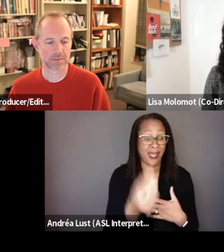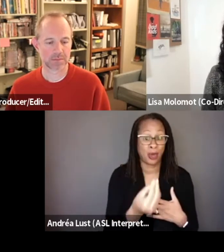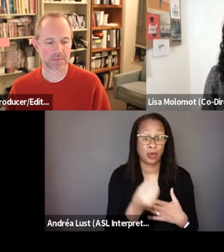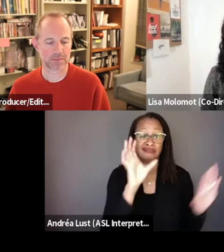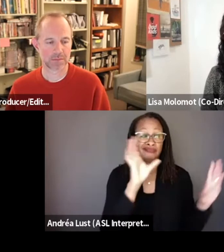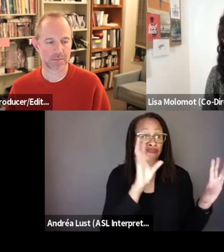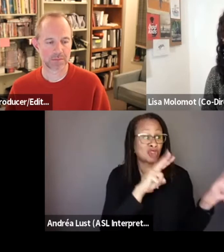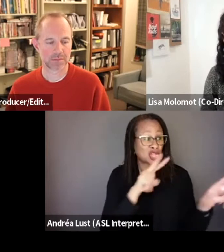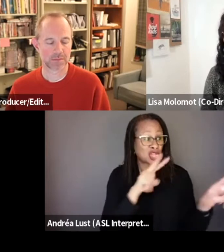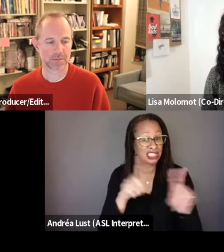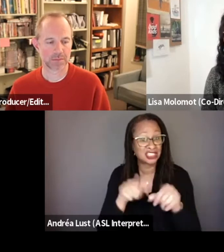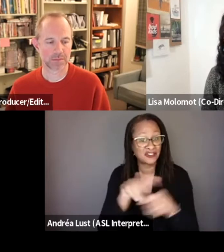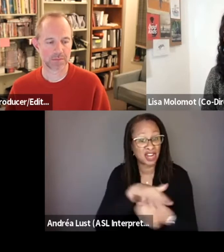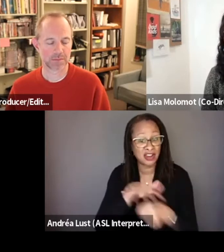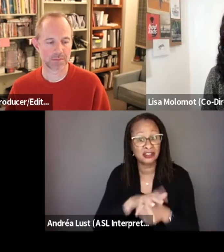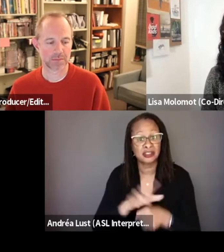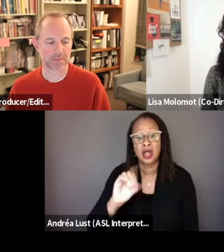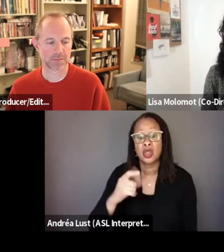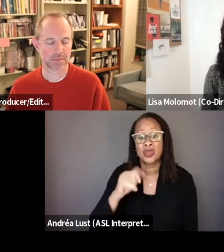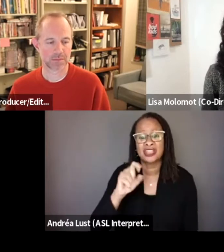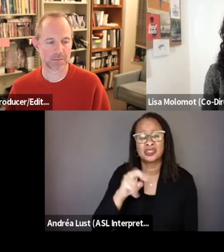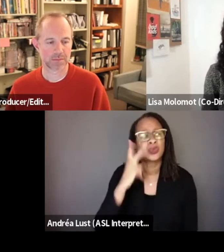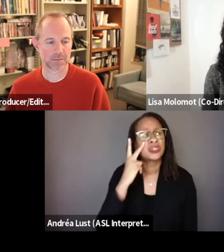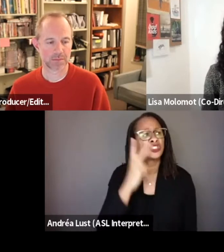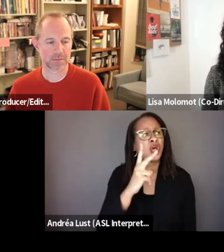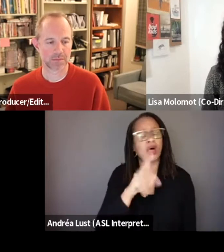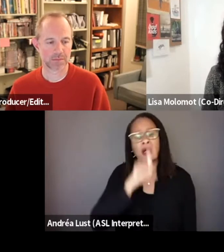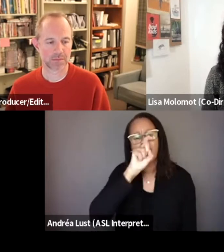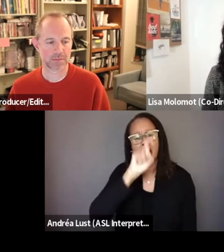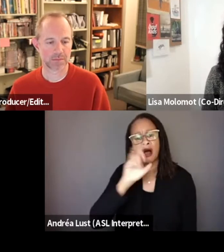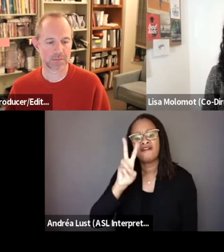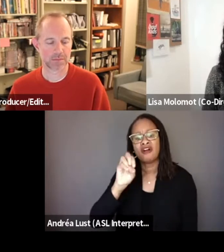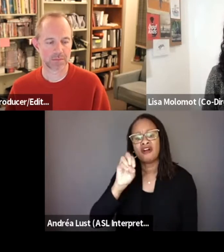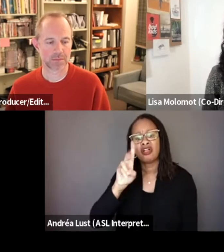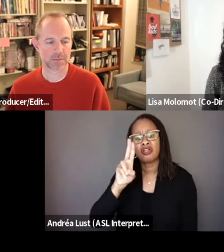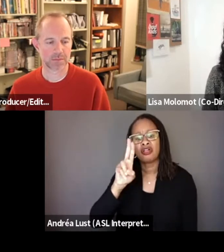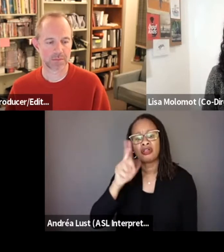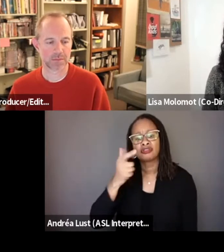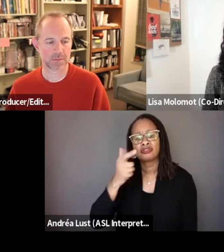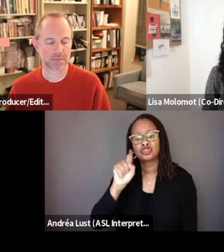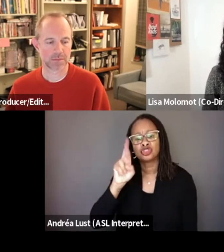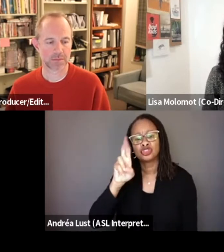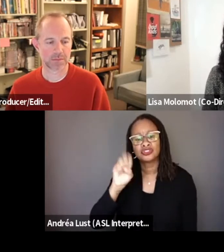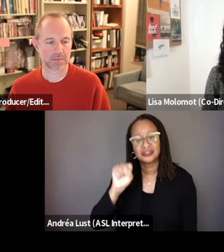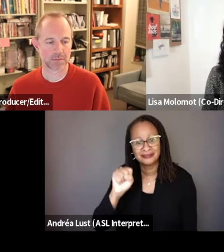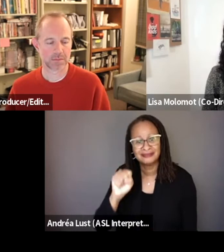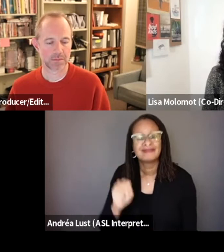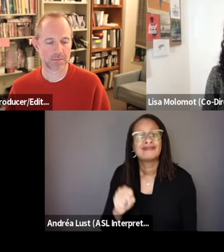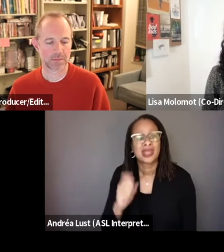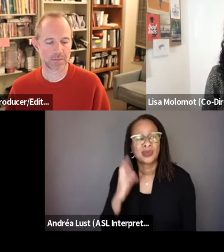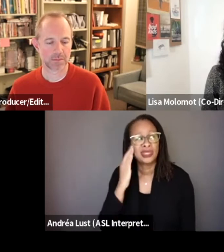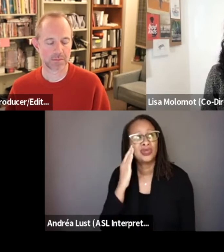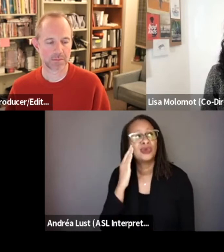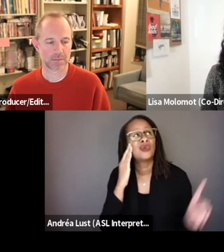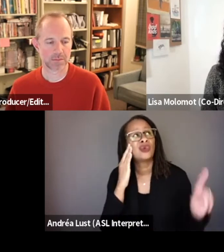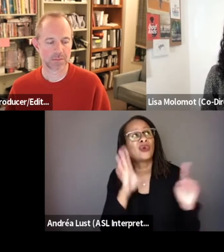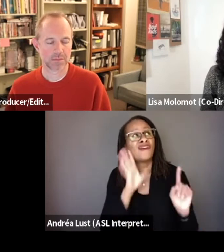and we saw the vultures and we knew, I mean, we knew probably that we were gonna find something.